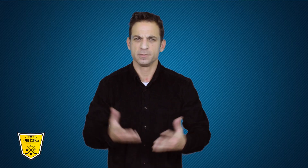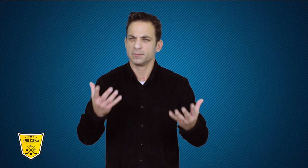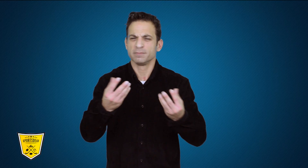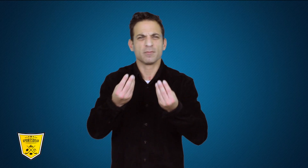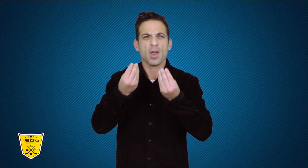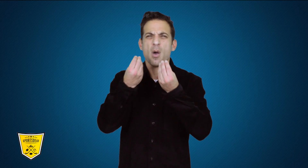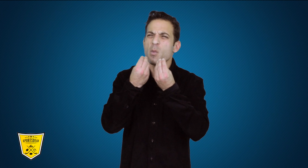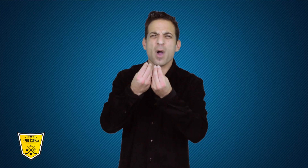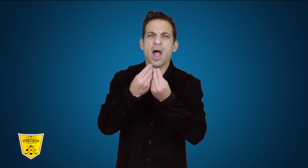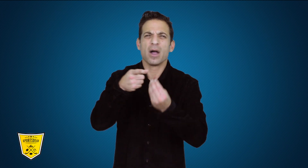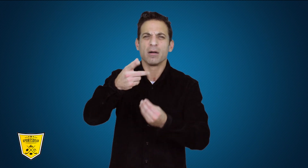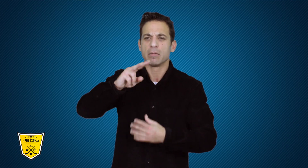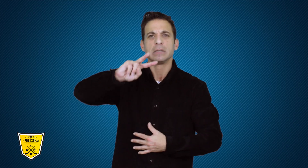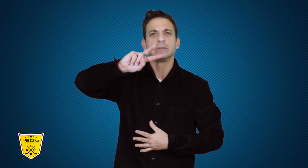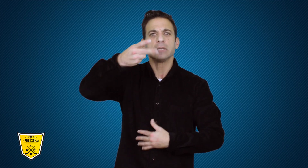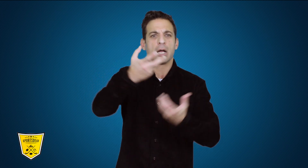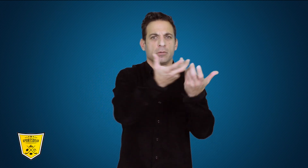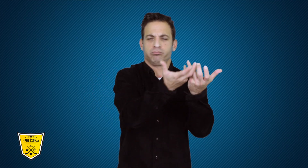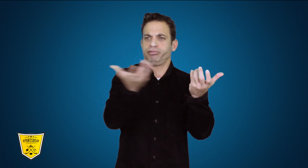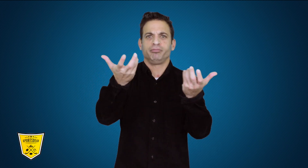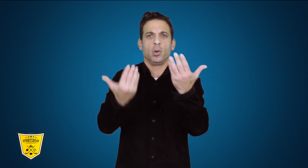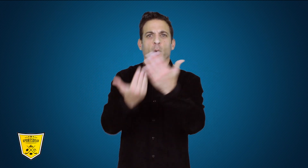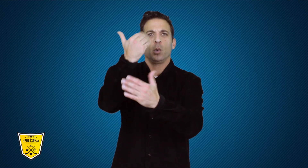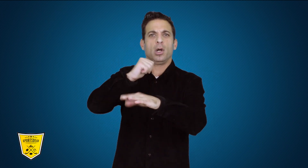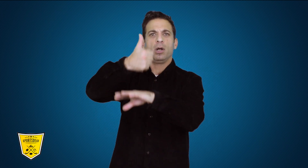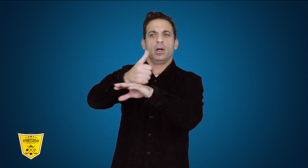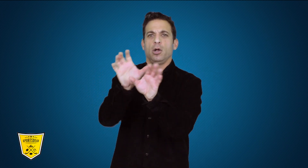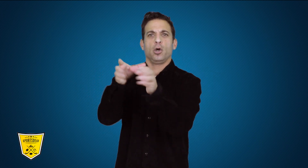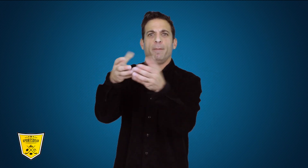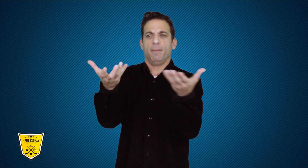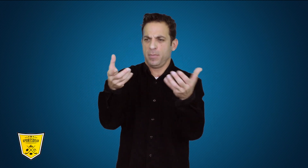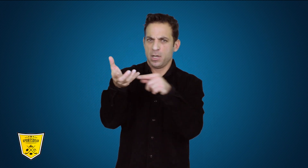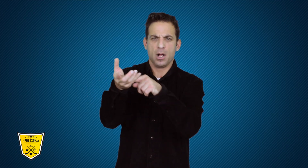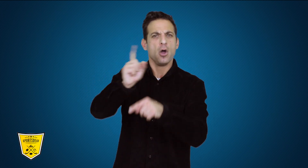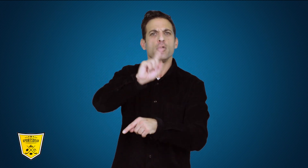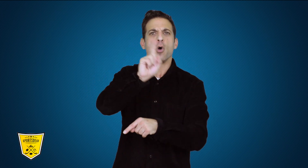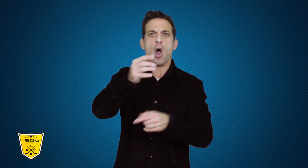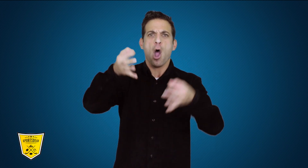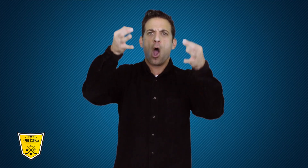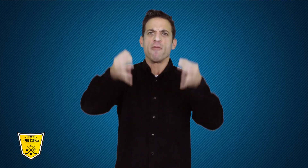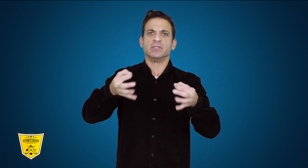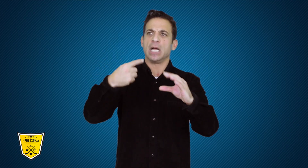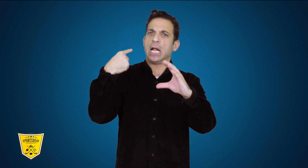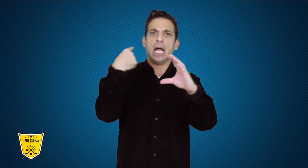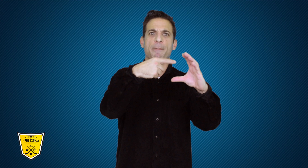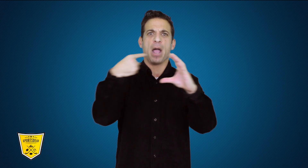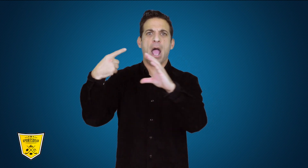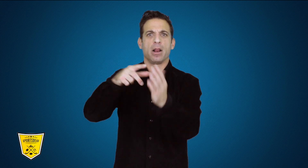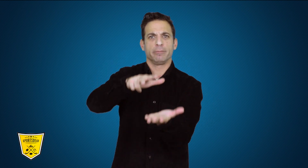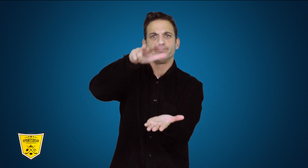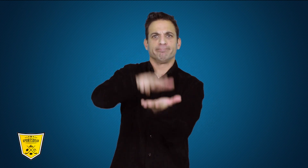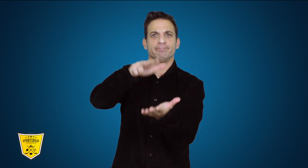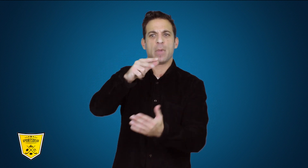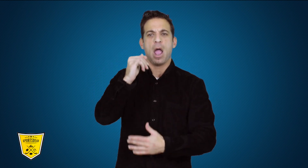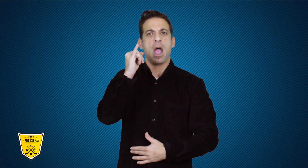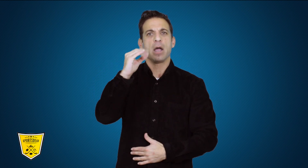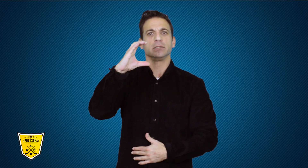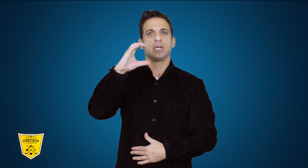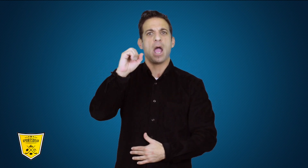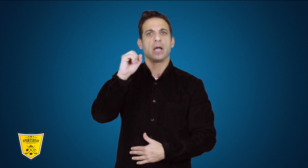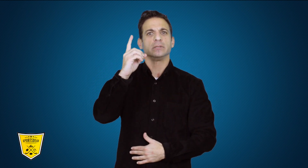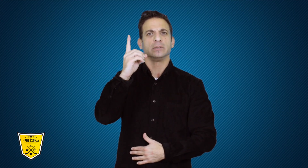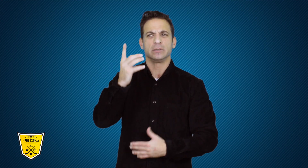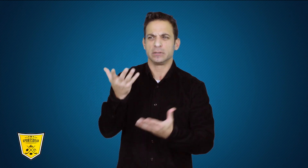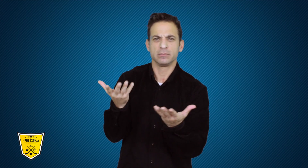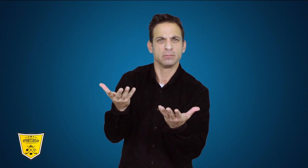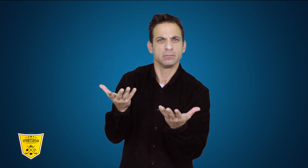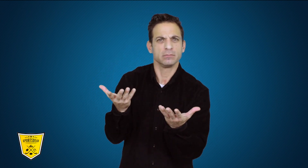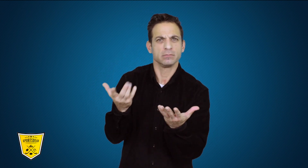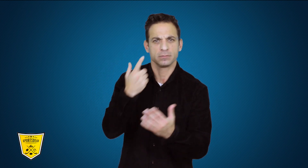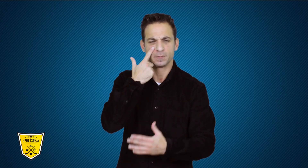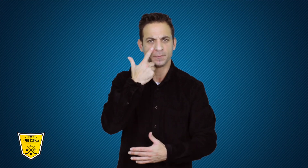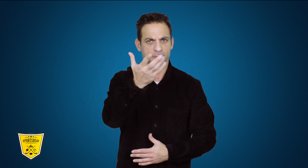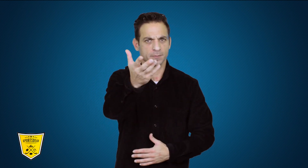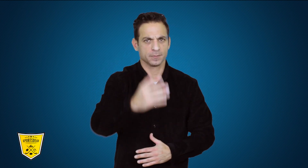Why is the second group not using official ICSD email accounts?